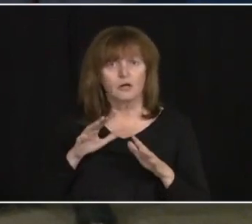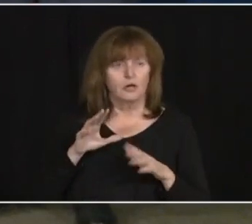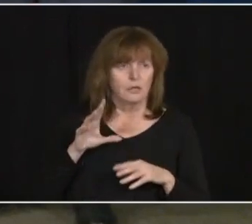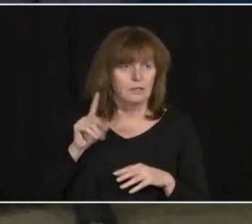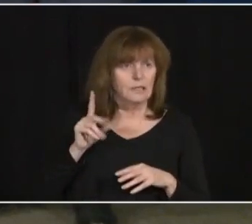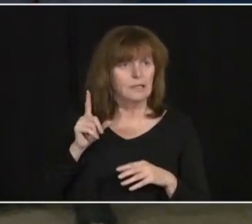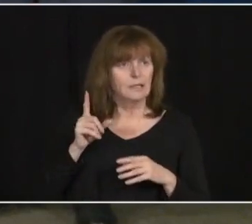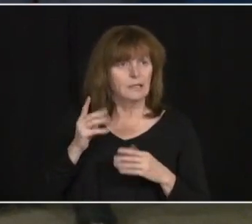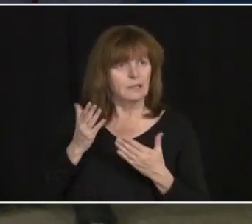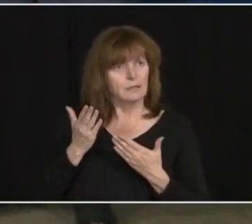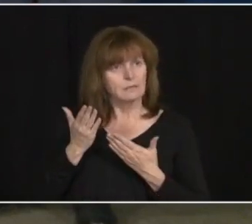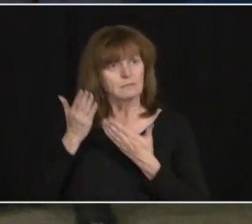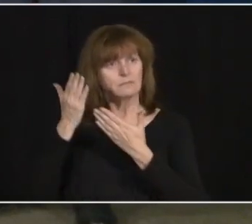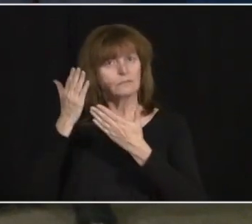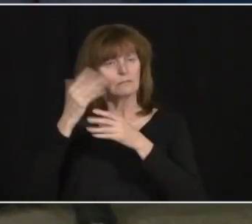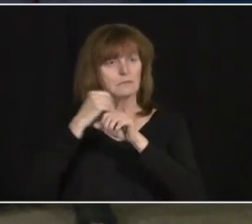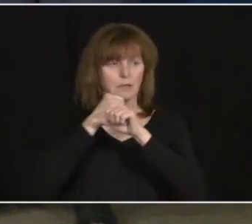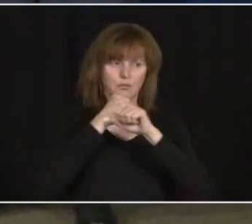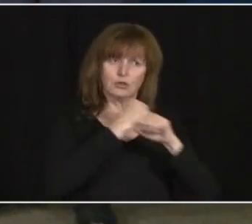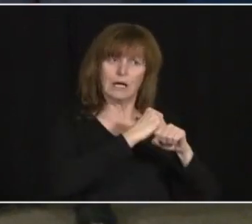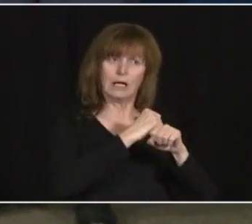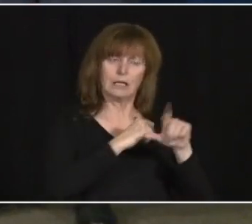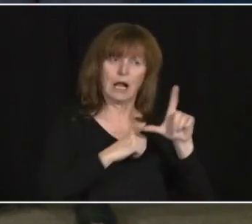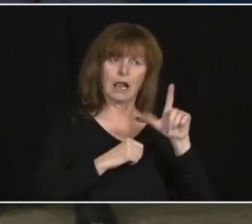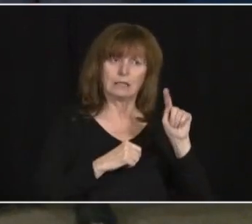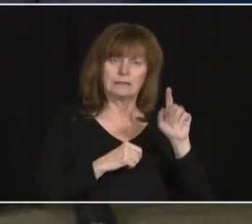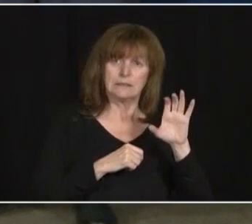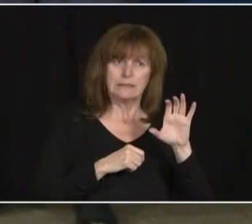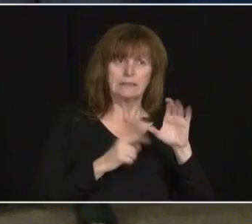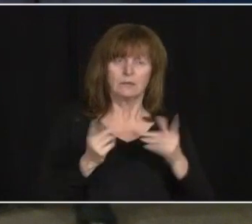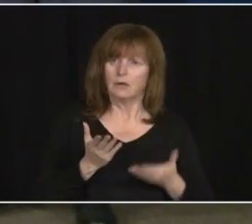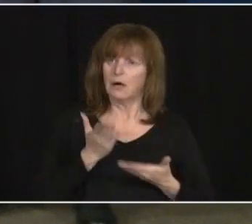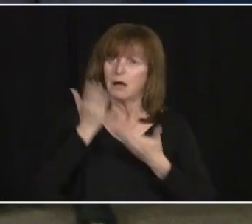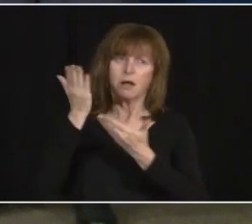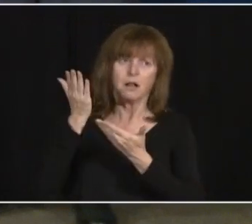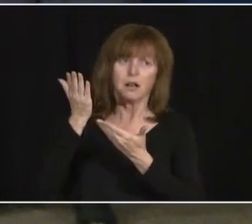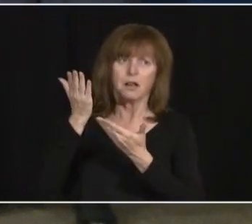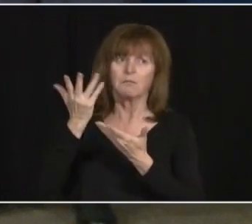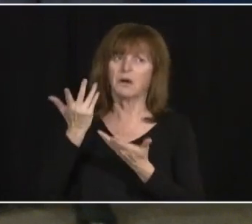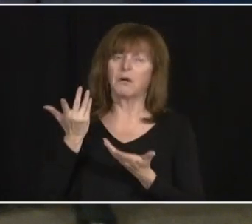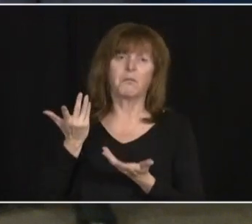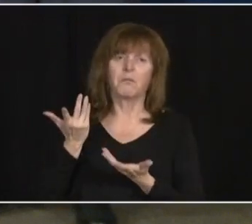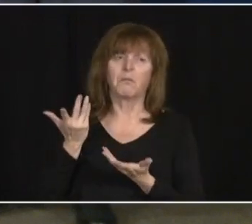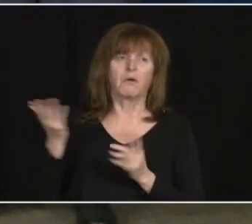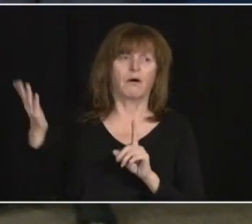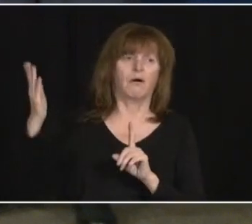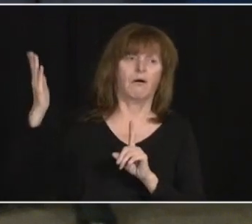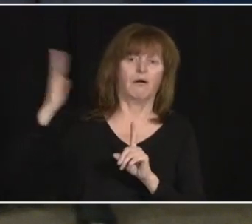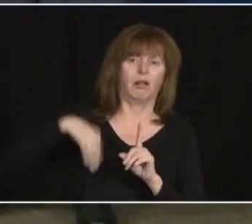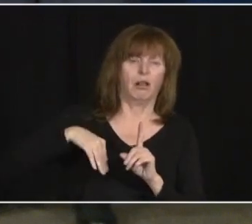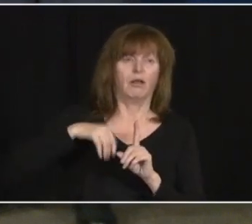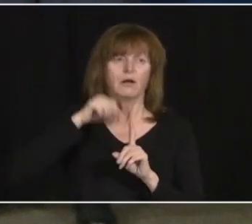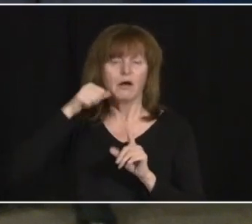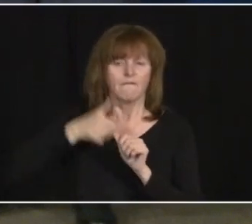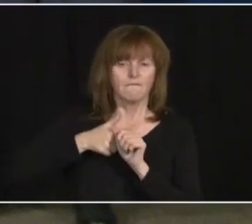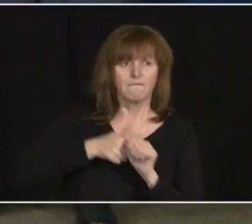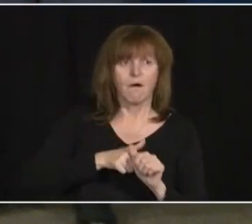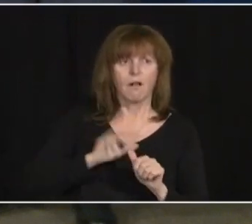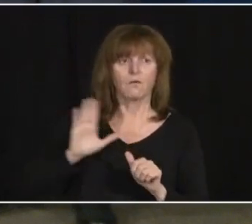homes when you felt that perhaps that recommendation was not being acted on as quickly as you might like to see.